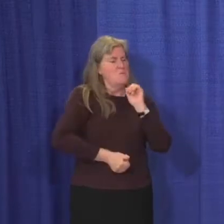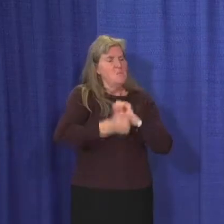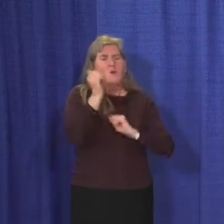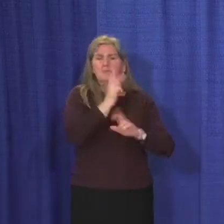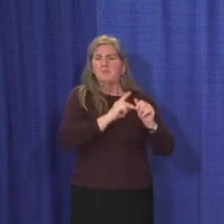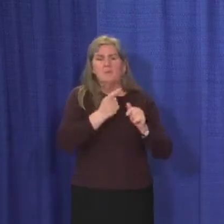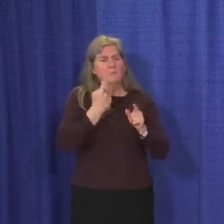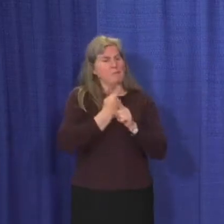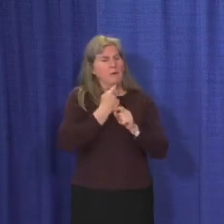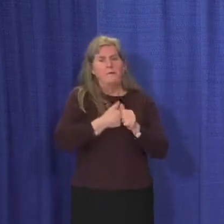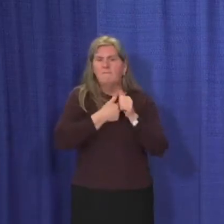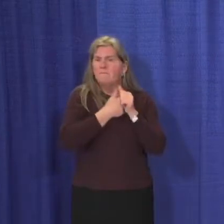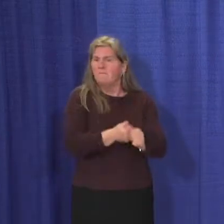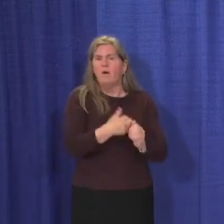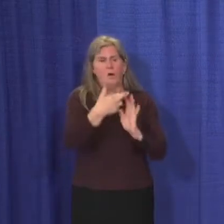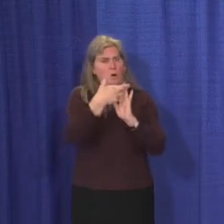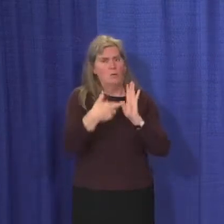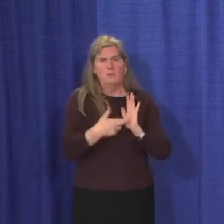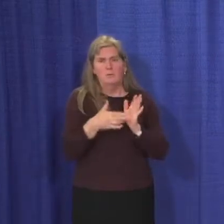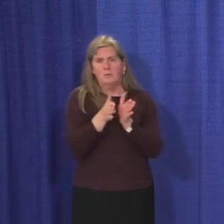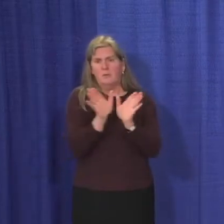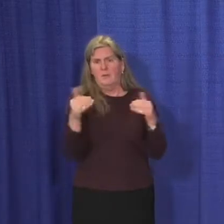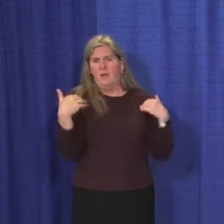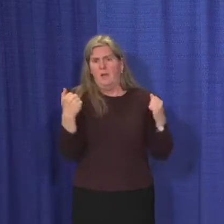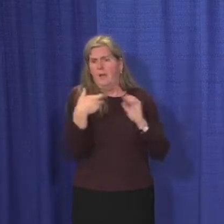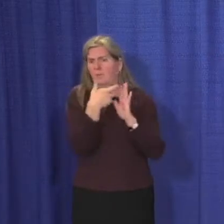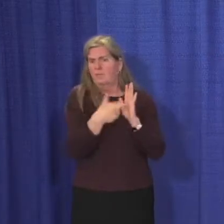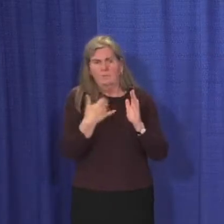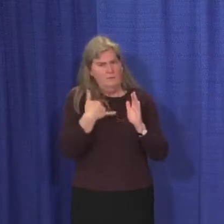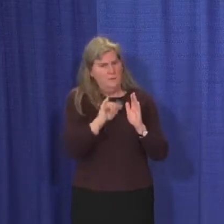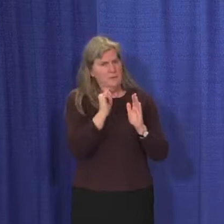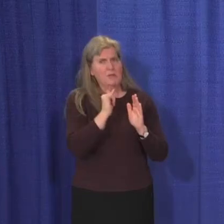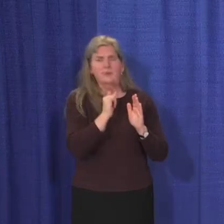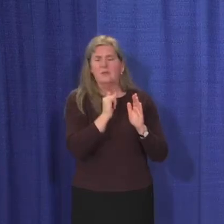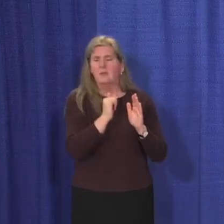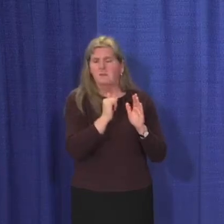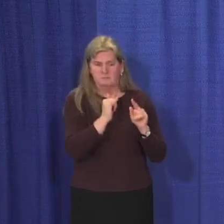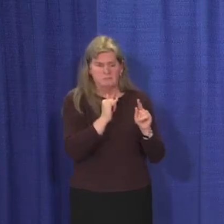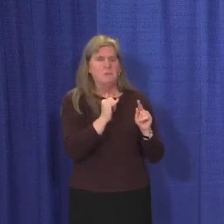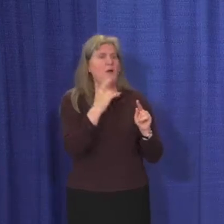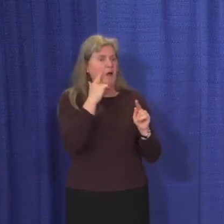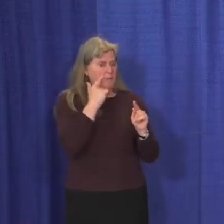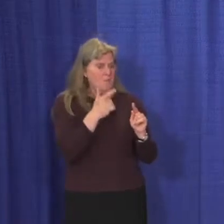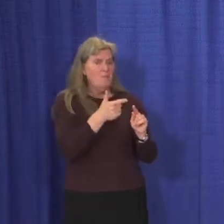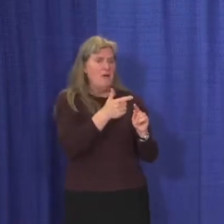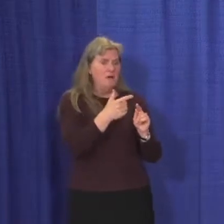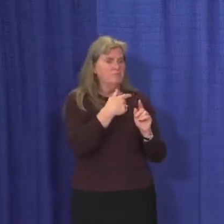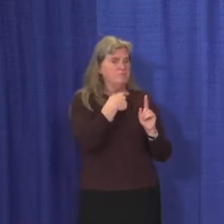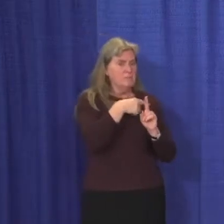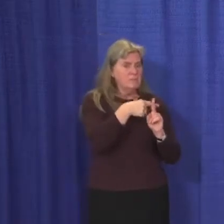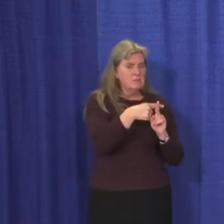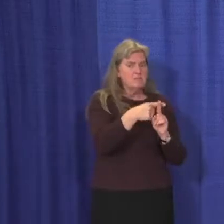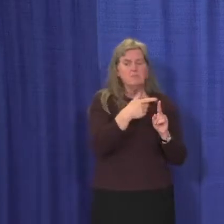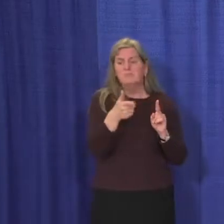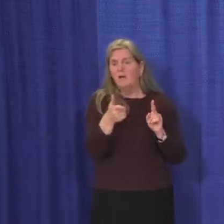With most people doing the right thing most of the time we can maintain our control even as we start down the road of opening